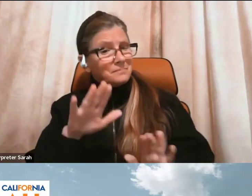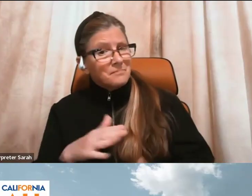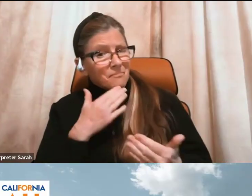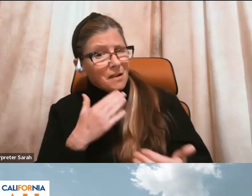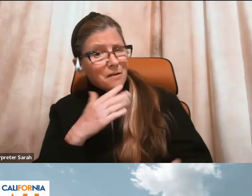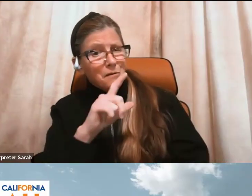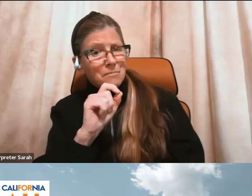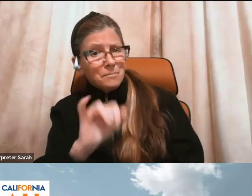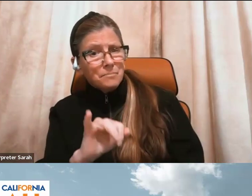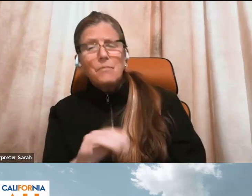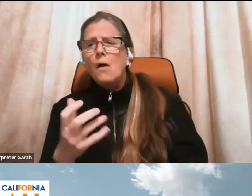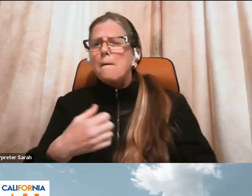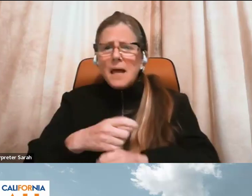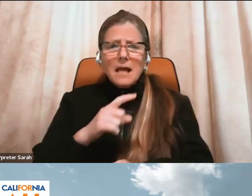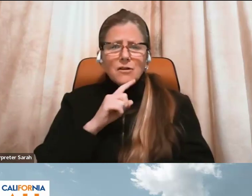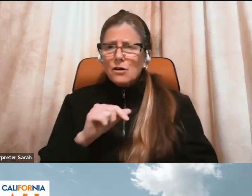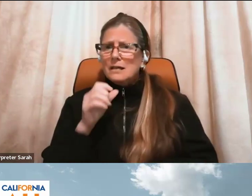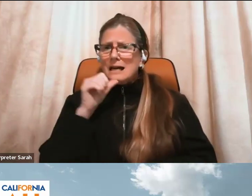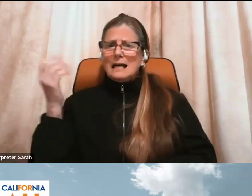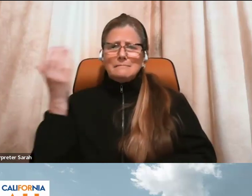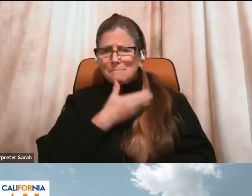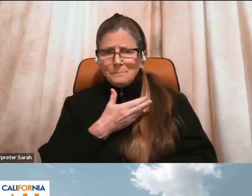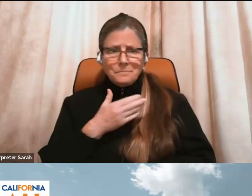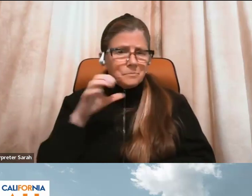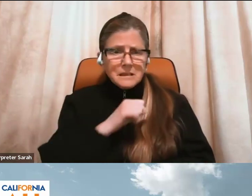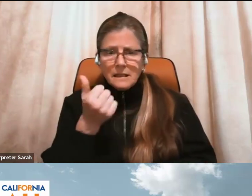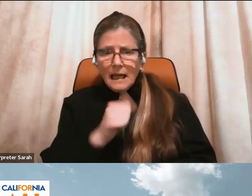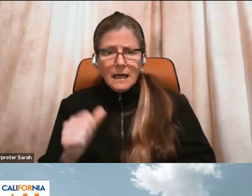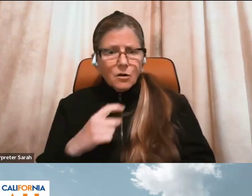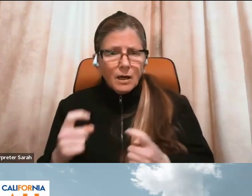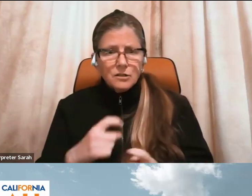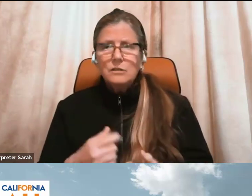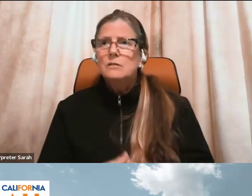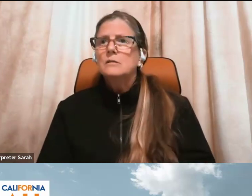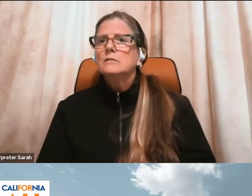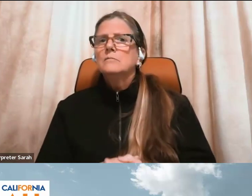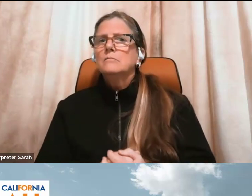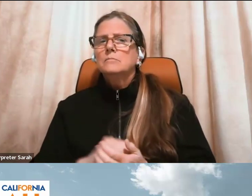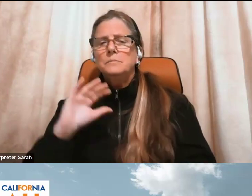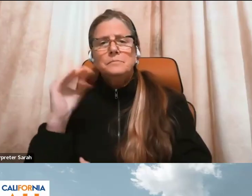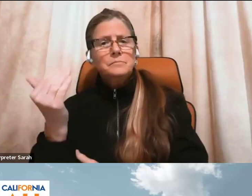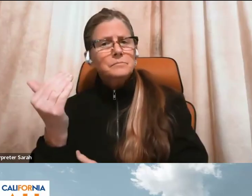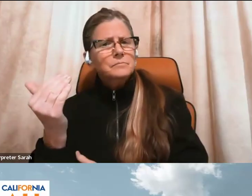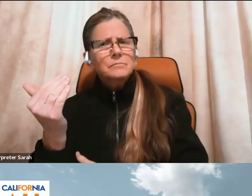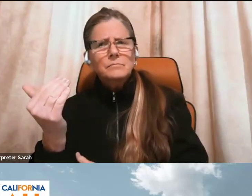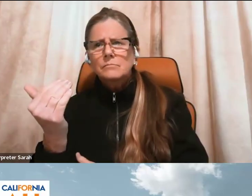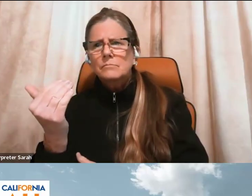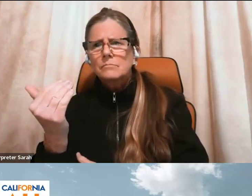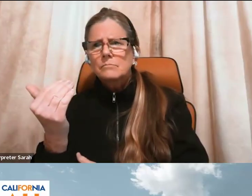sure we're not missing any additional questions here. Looks like there was some clarification,